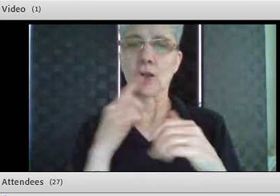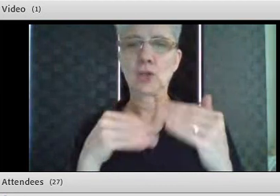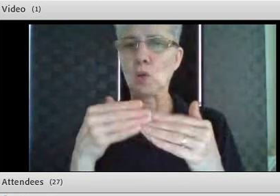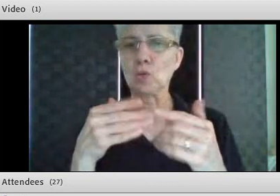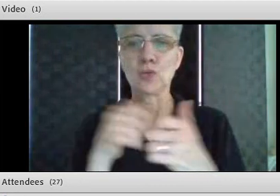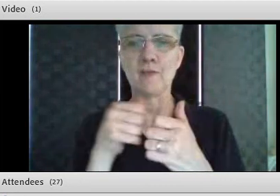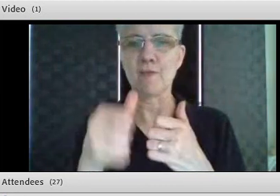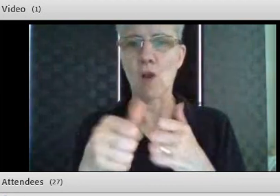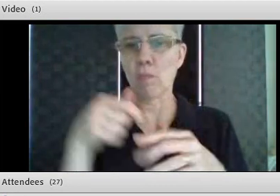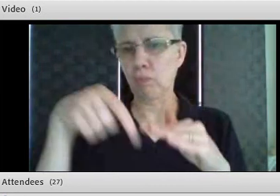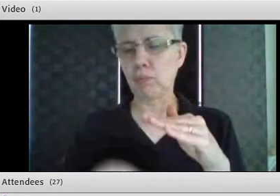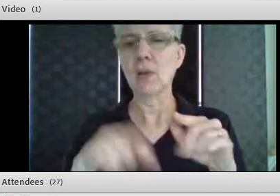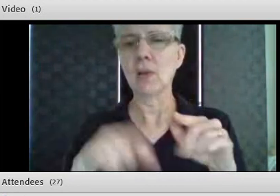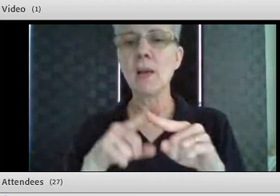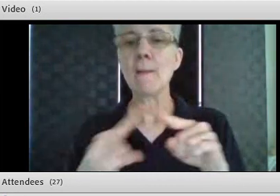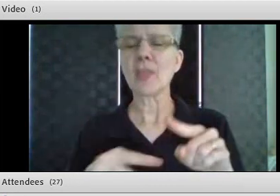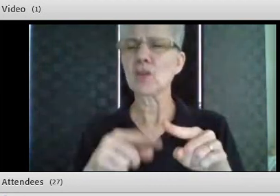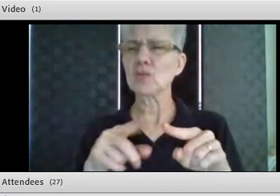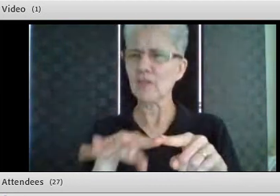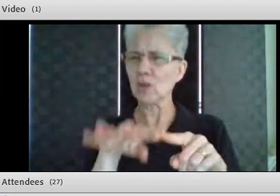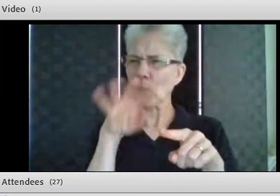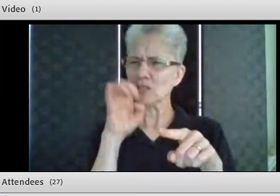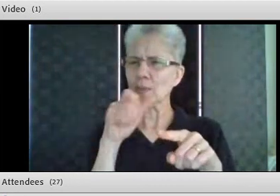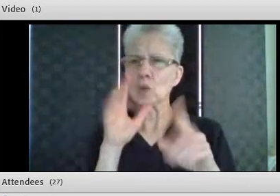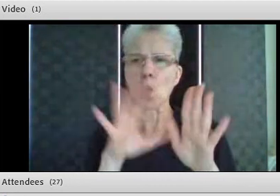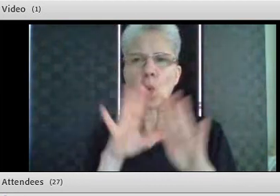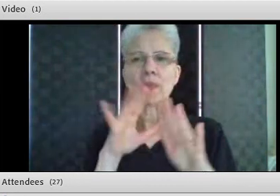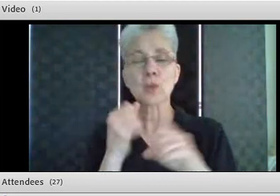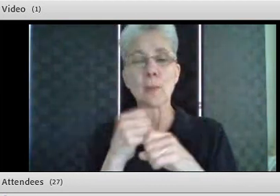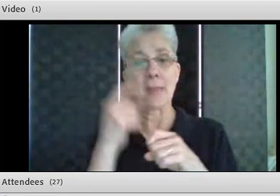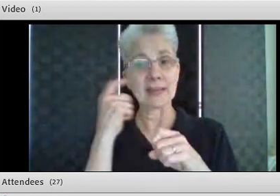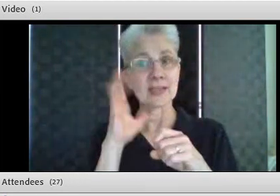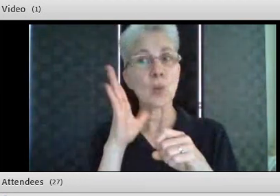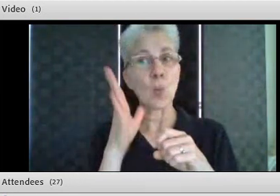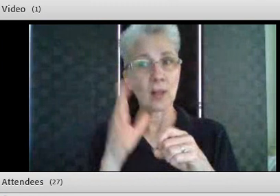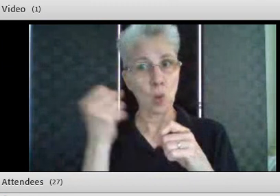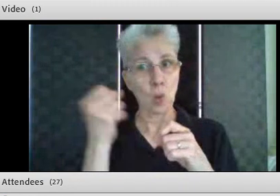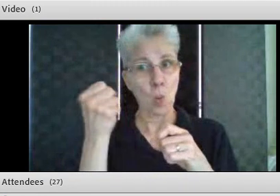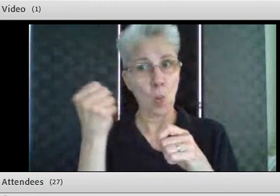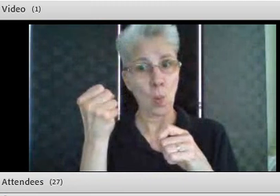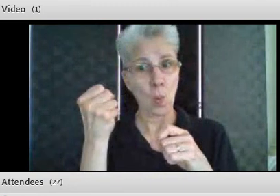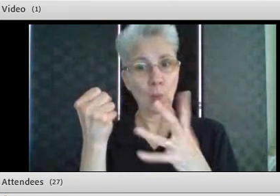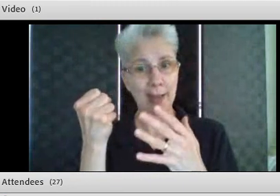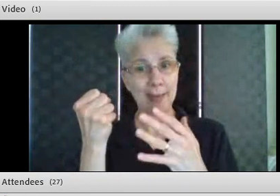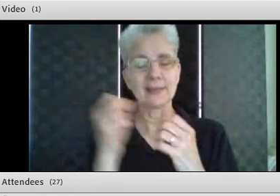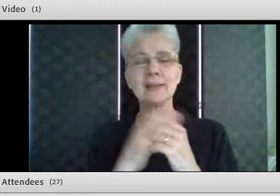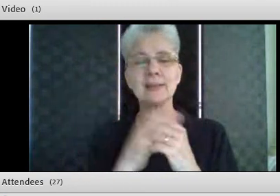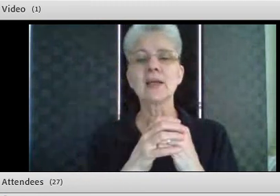so again, I know it gets complicated real quick, and I'm not going to go too far into it.